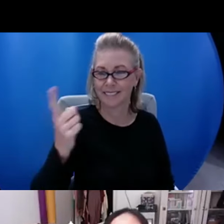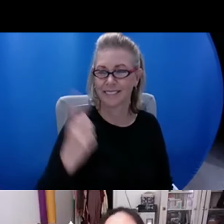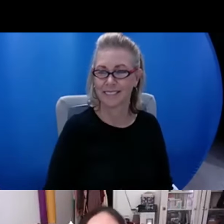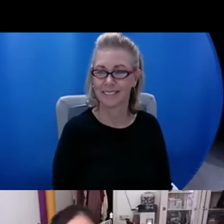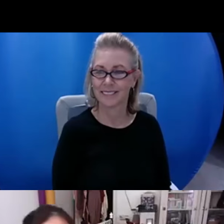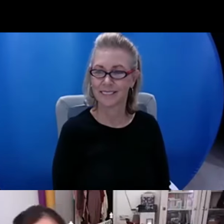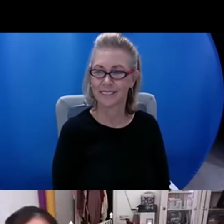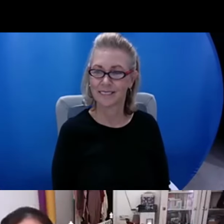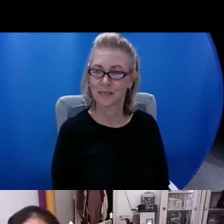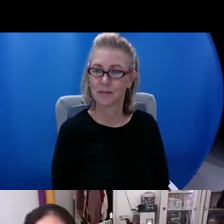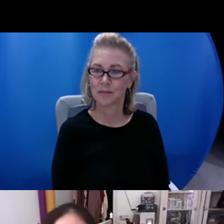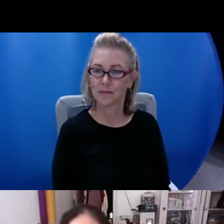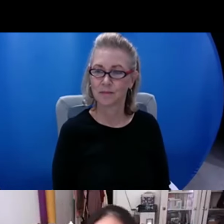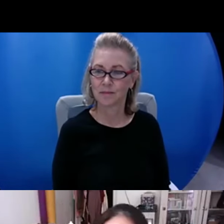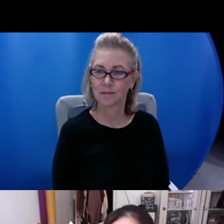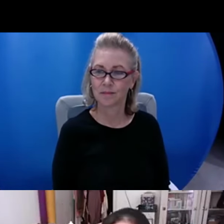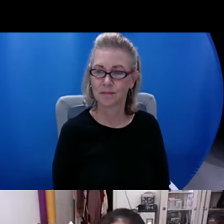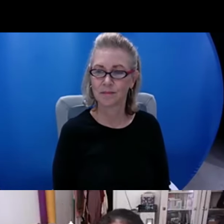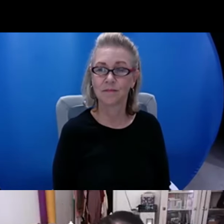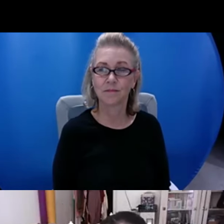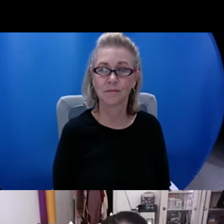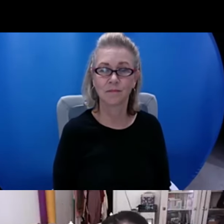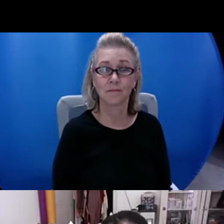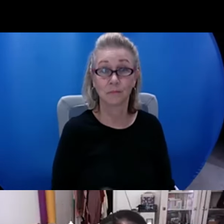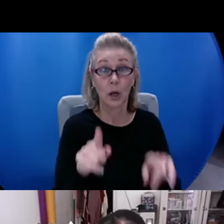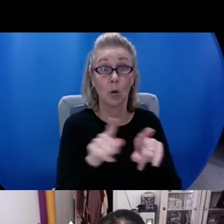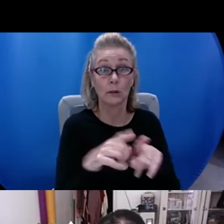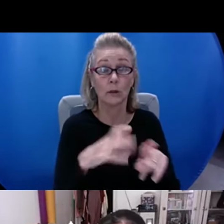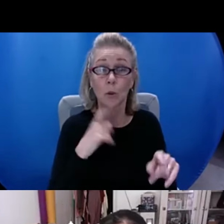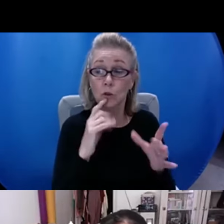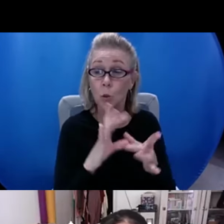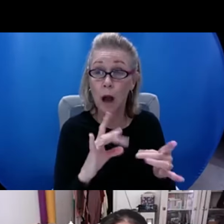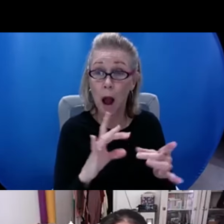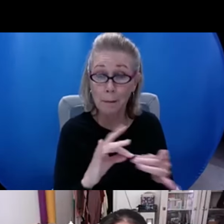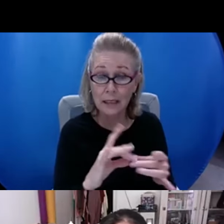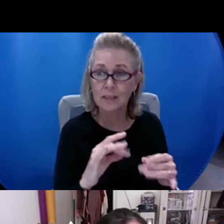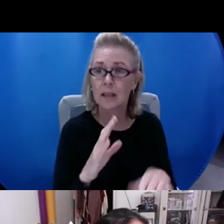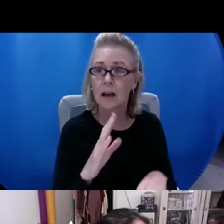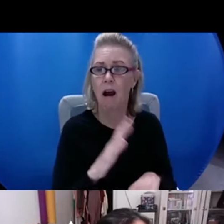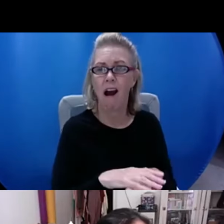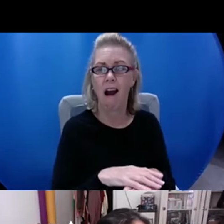and also, I—you know I wanted to comment on Chereece's comment and yes, this week's